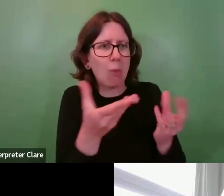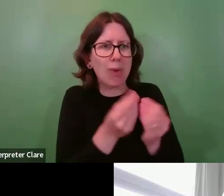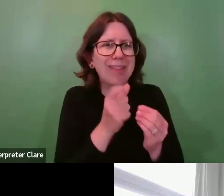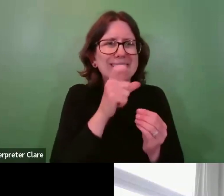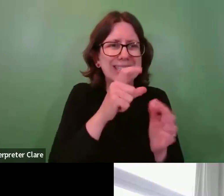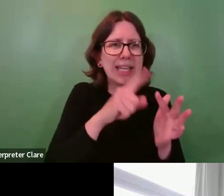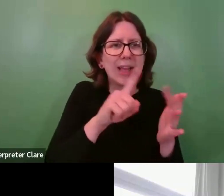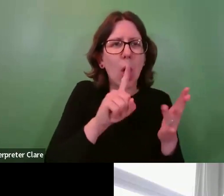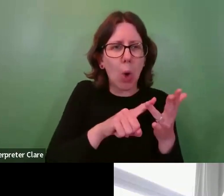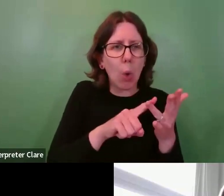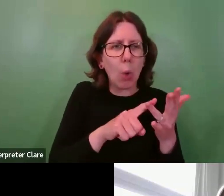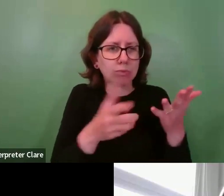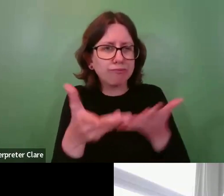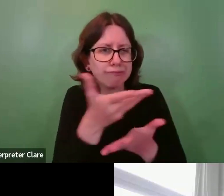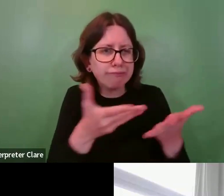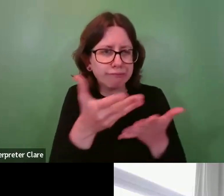So I'm just gonna look at my notes.